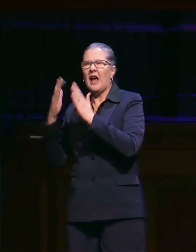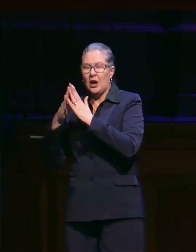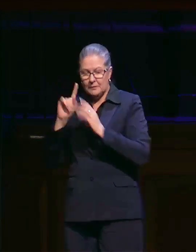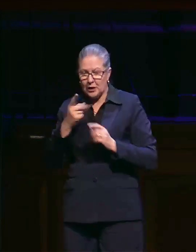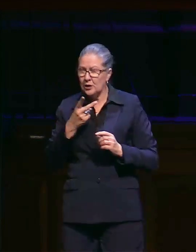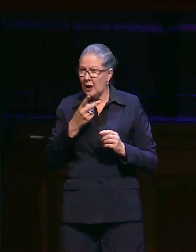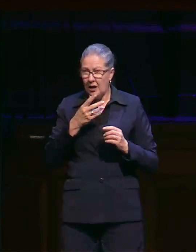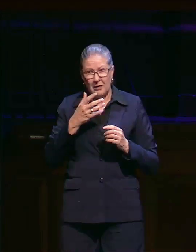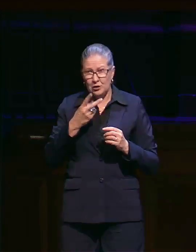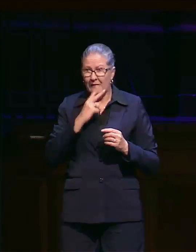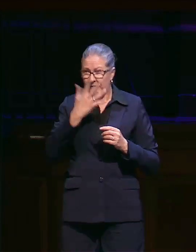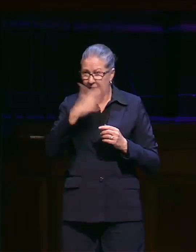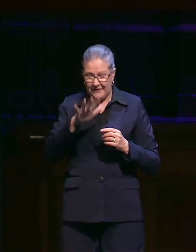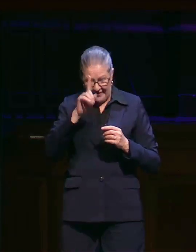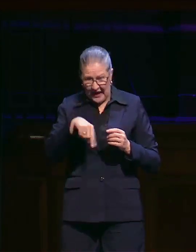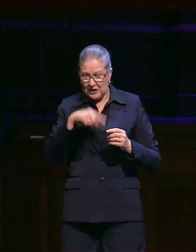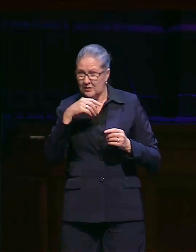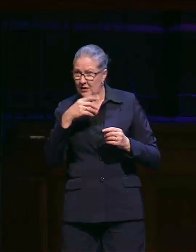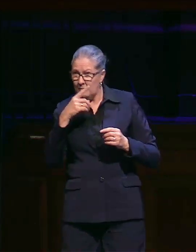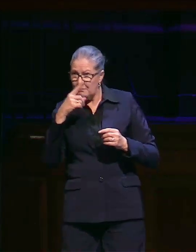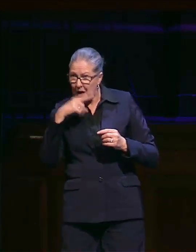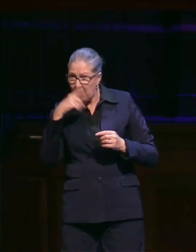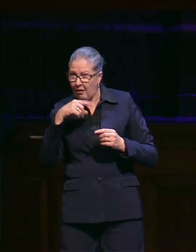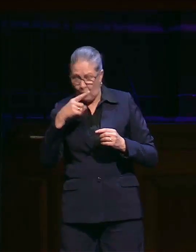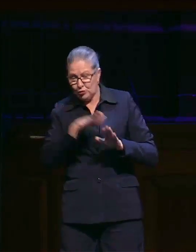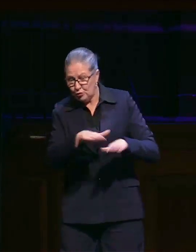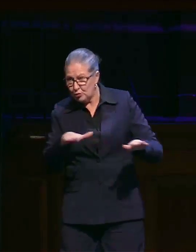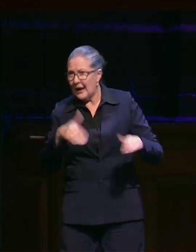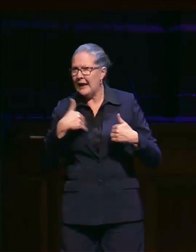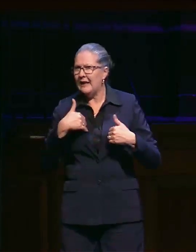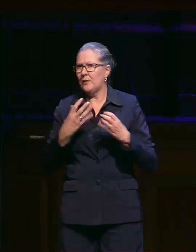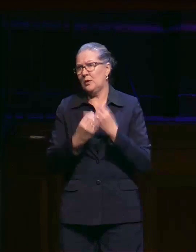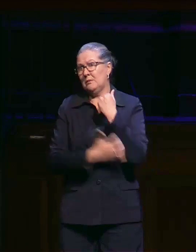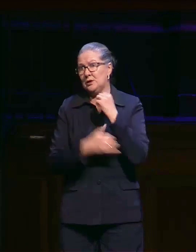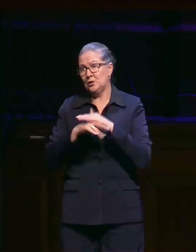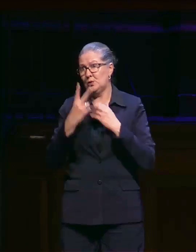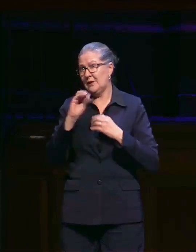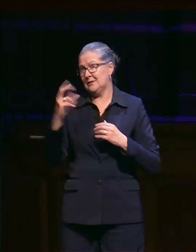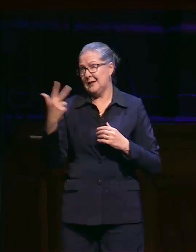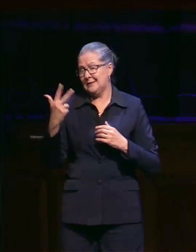lived in poverty in 2017 and 18 another measure known as material deprivation